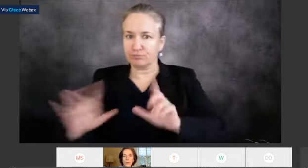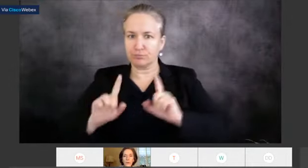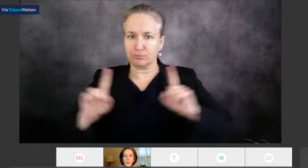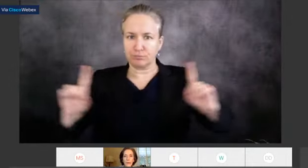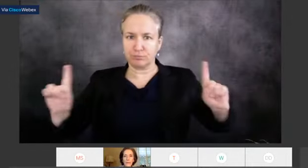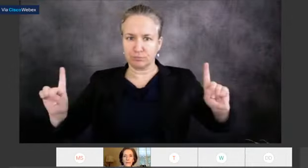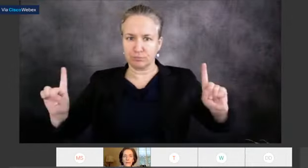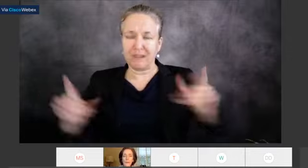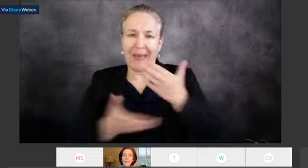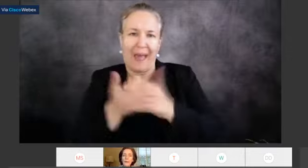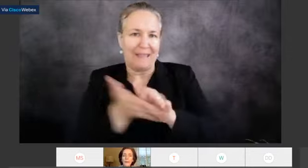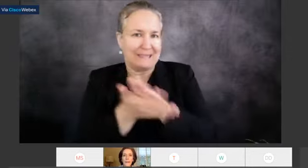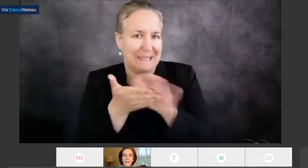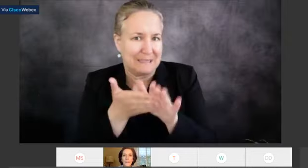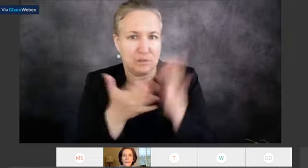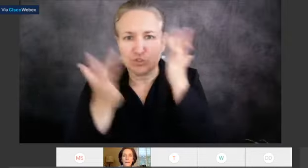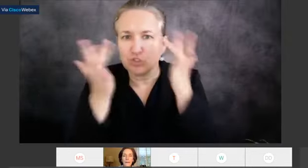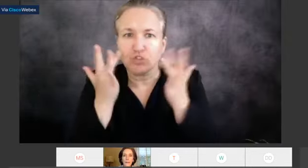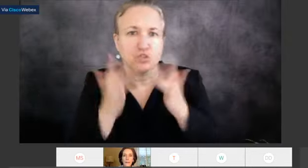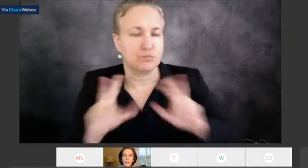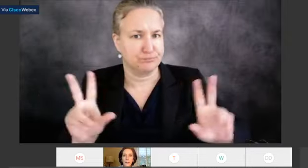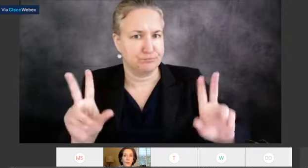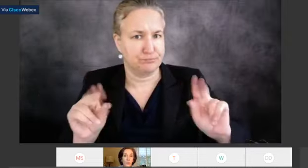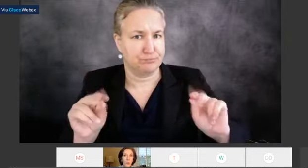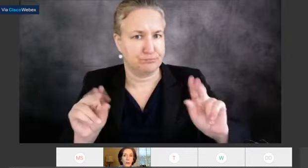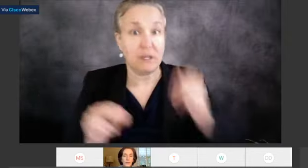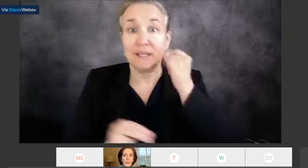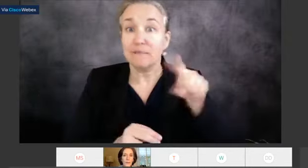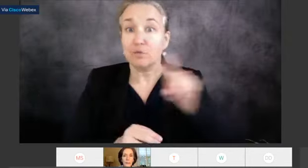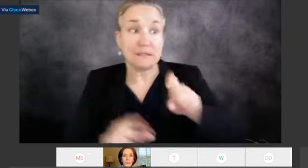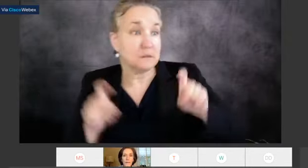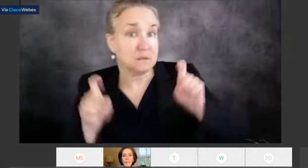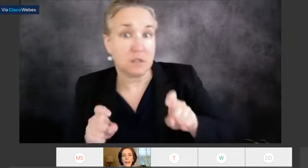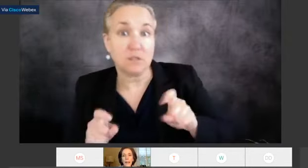your face please get tested if you need or just want to be tested